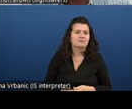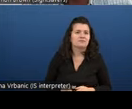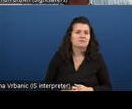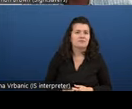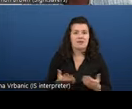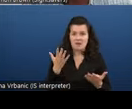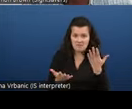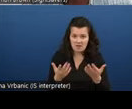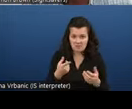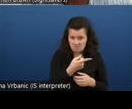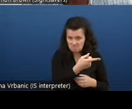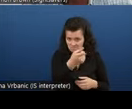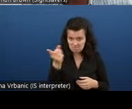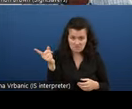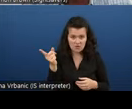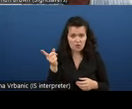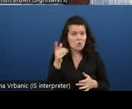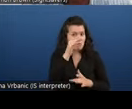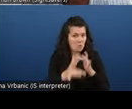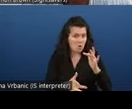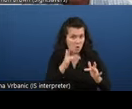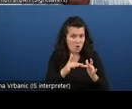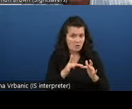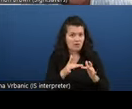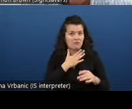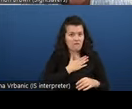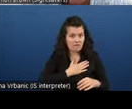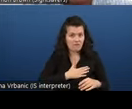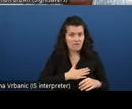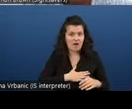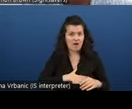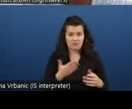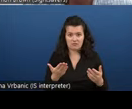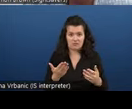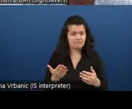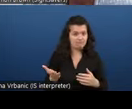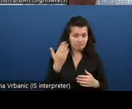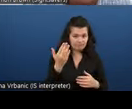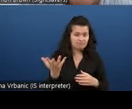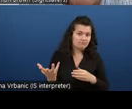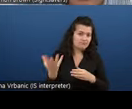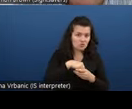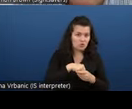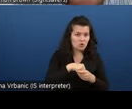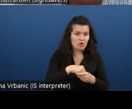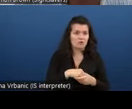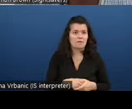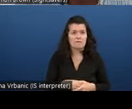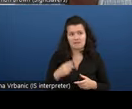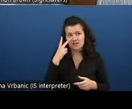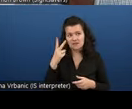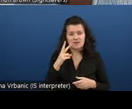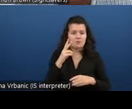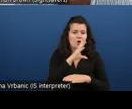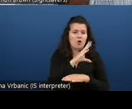is on online that perhaps wants to join in that programming. Countries like Cote d'Ivoire,